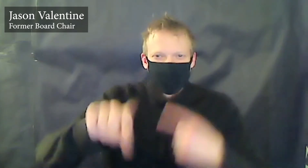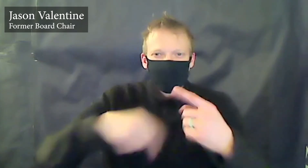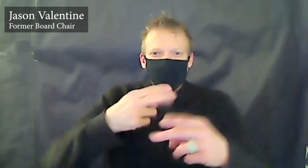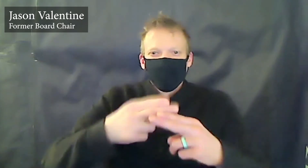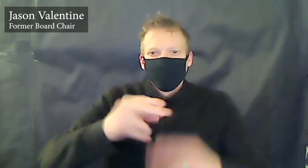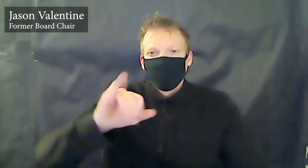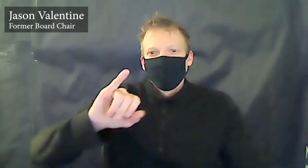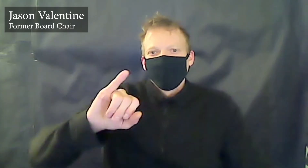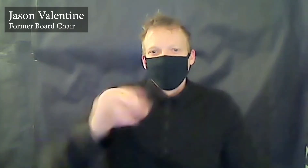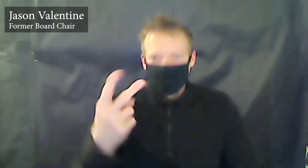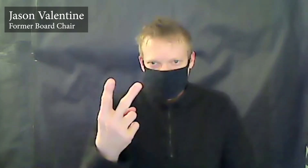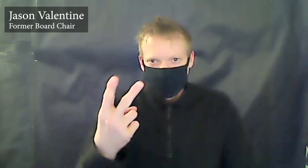You can call me JV.